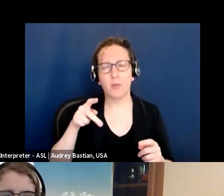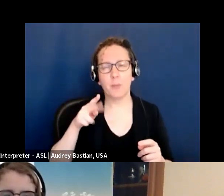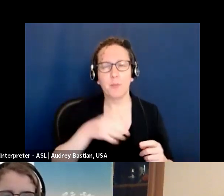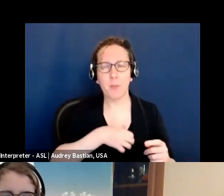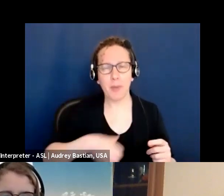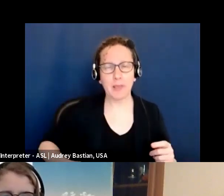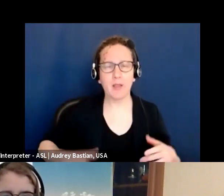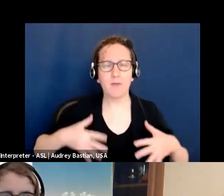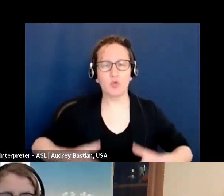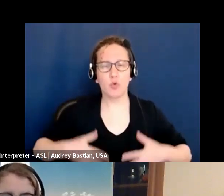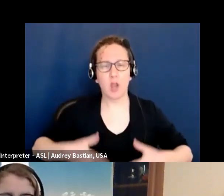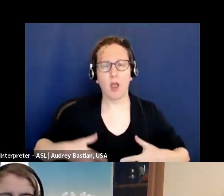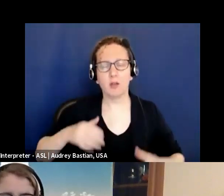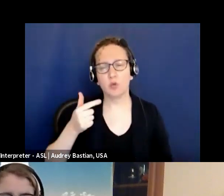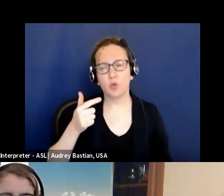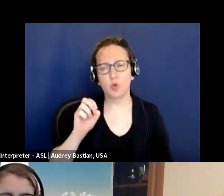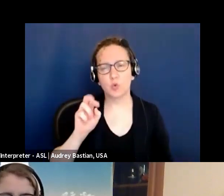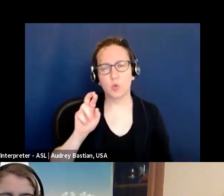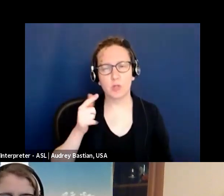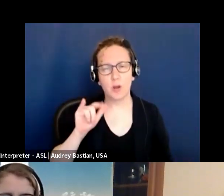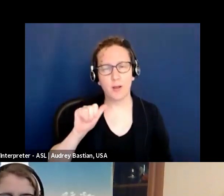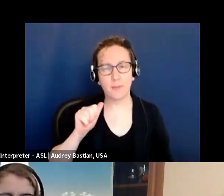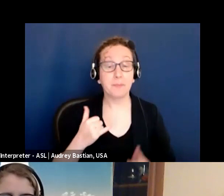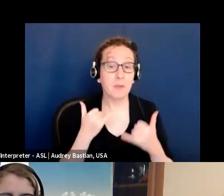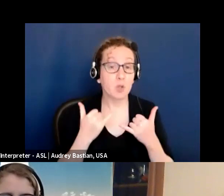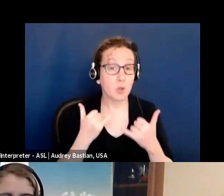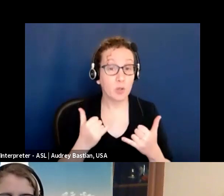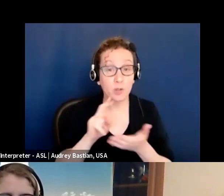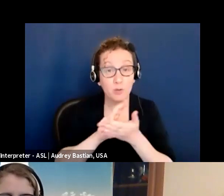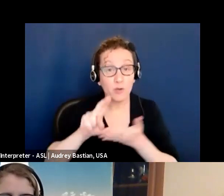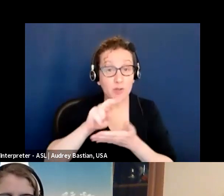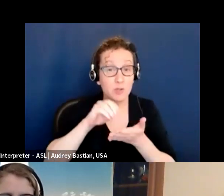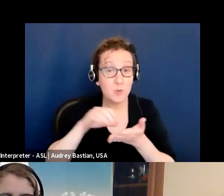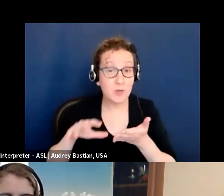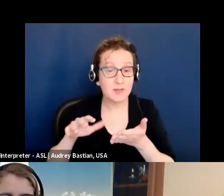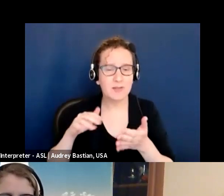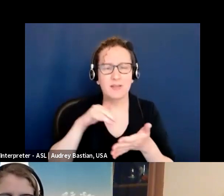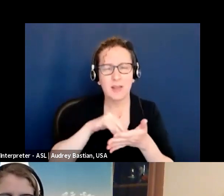So I'm currently a university student studying social and political sciences.